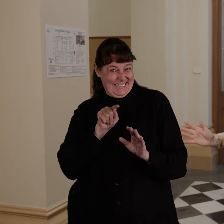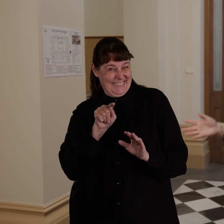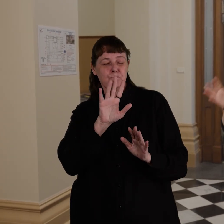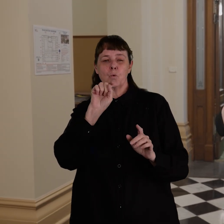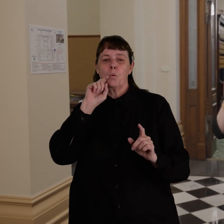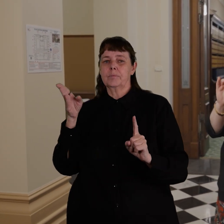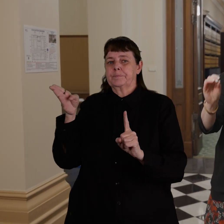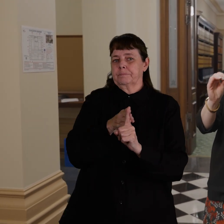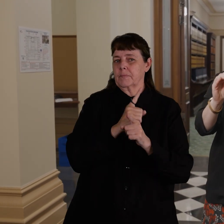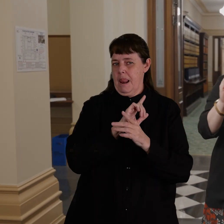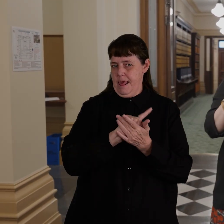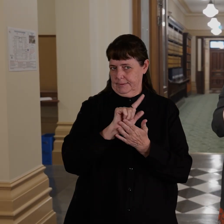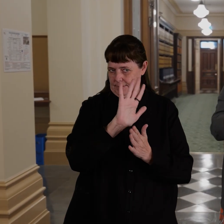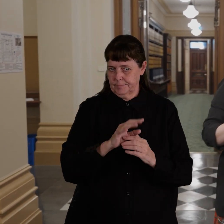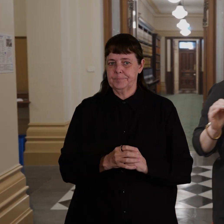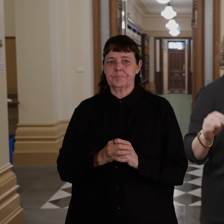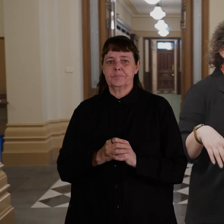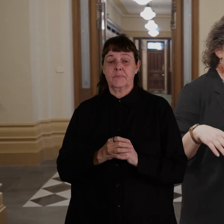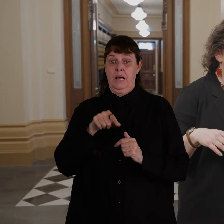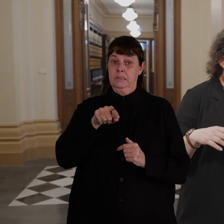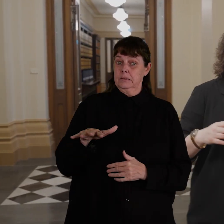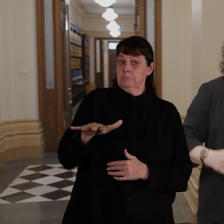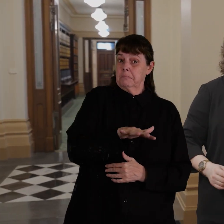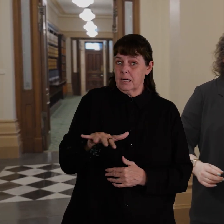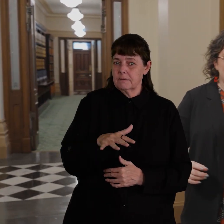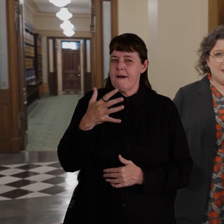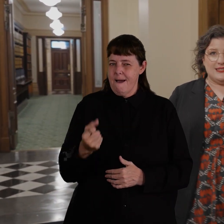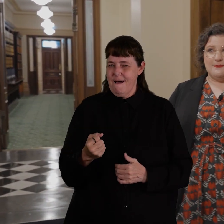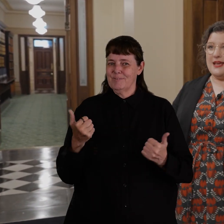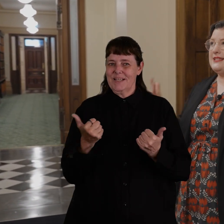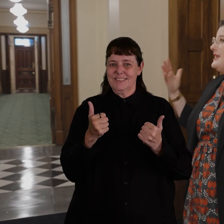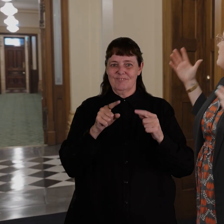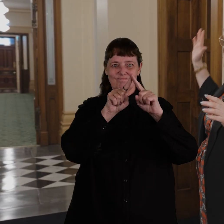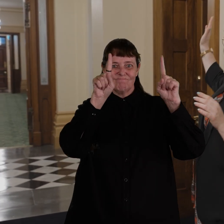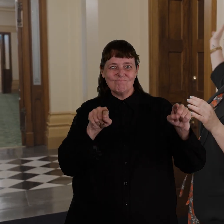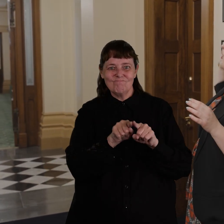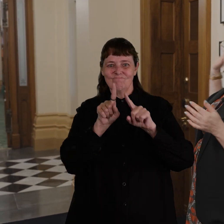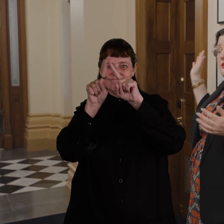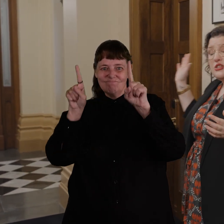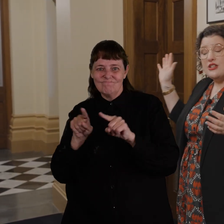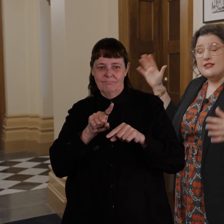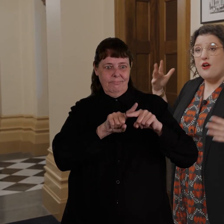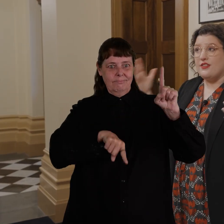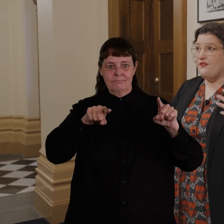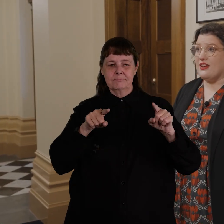years. I'll explain this in a bit more detail. At this space here, we've got images of the